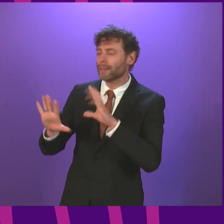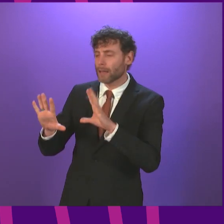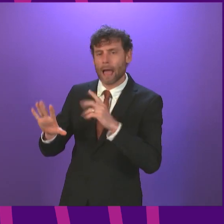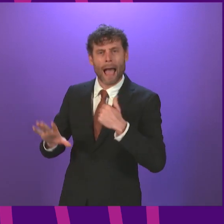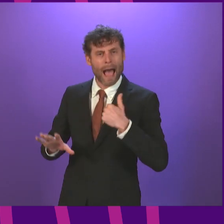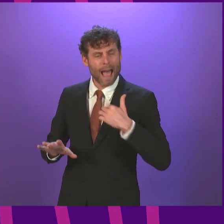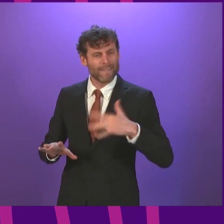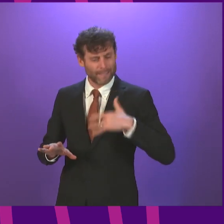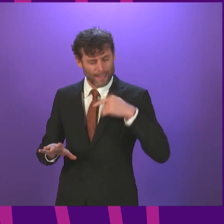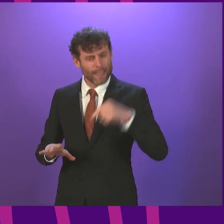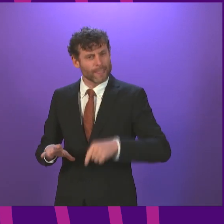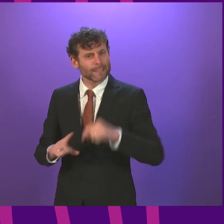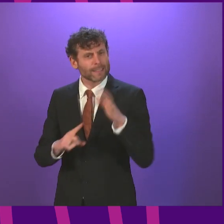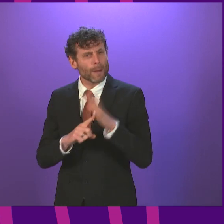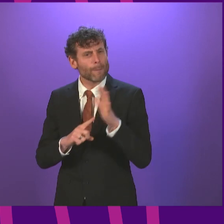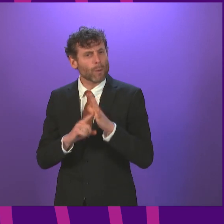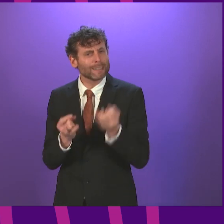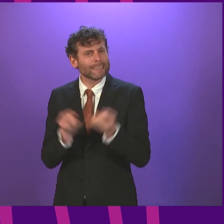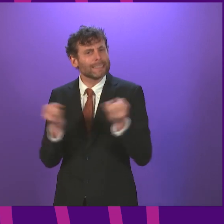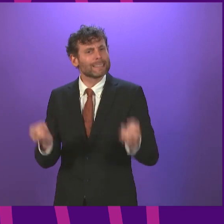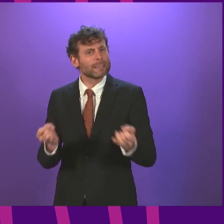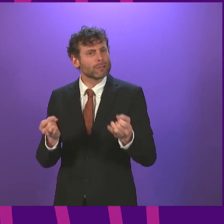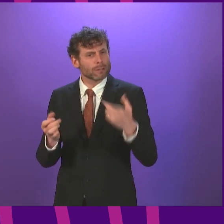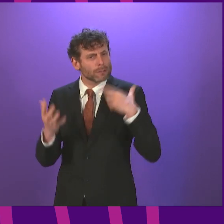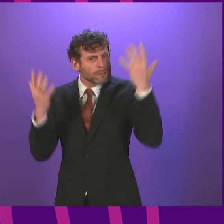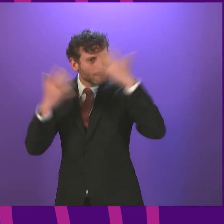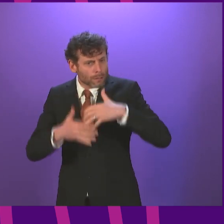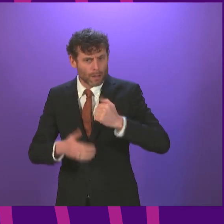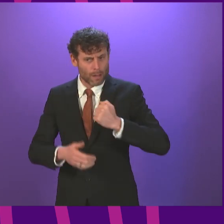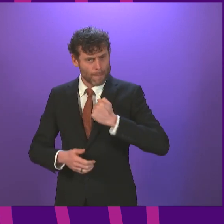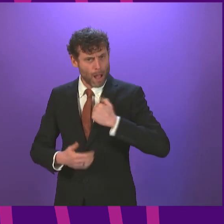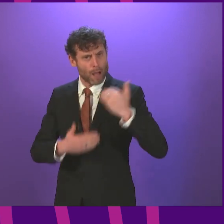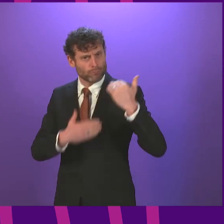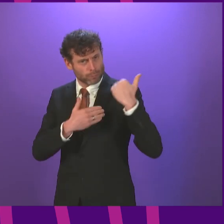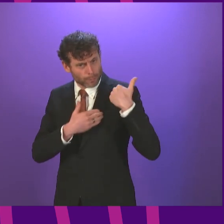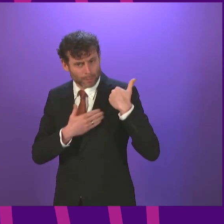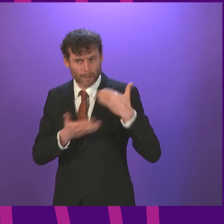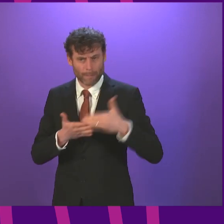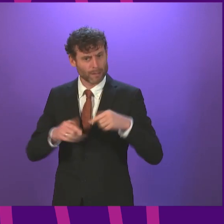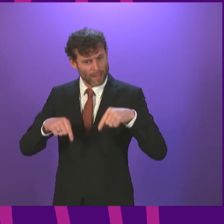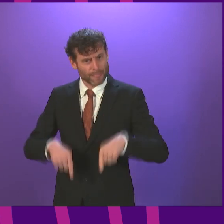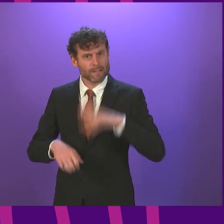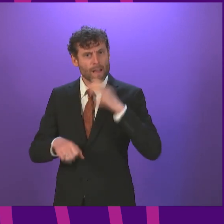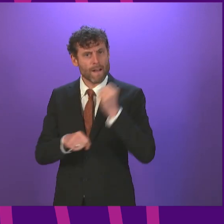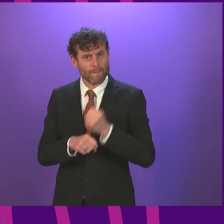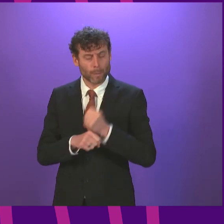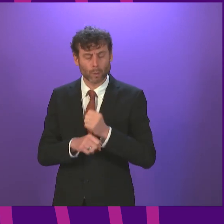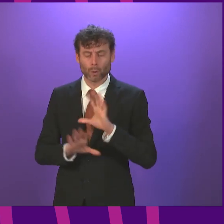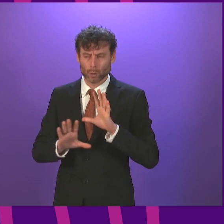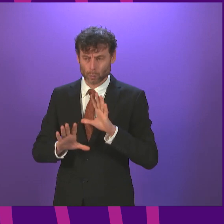extremely seriously and I take very seriously the obligation on me and my Government to learn lessons from it.